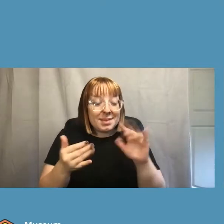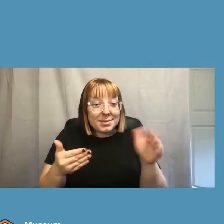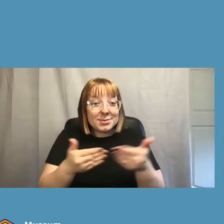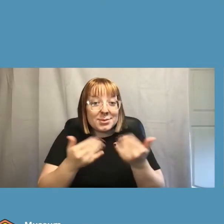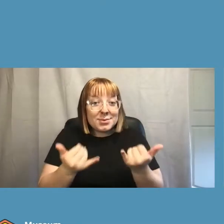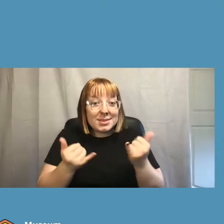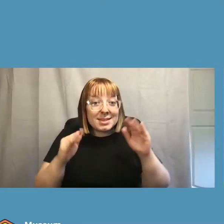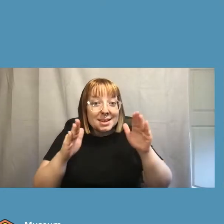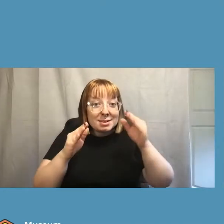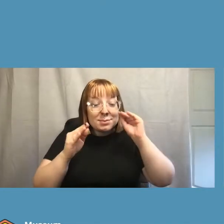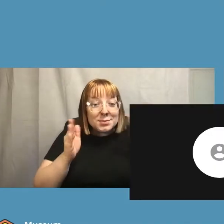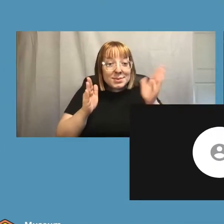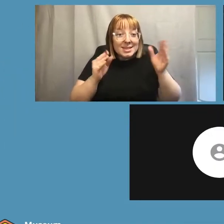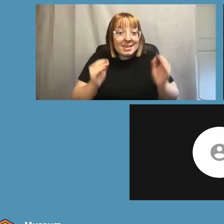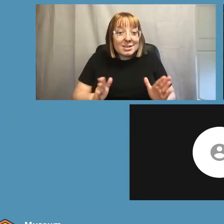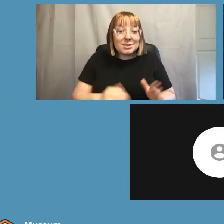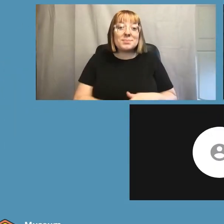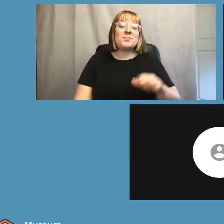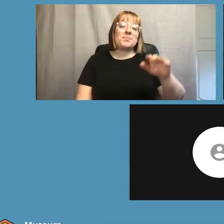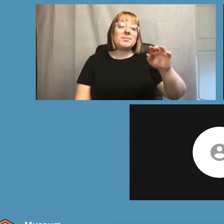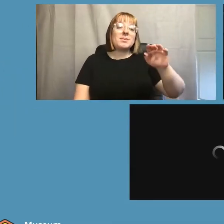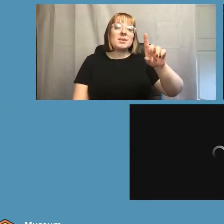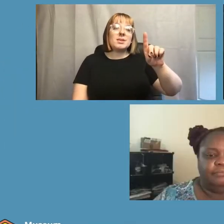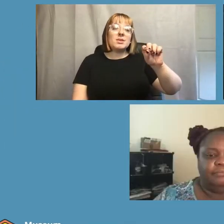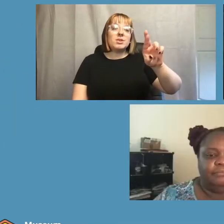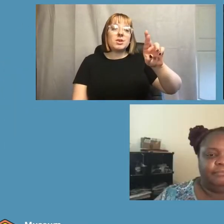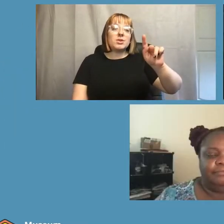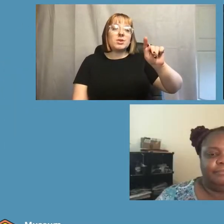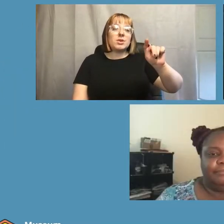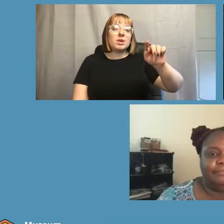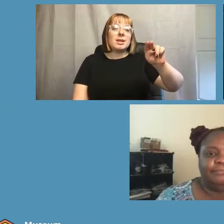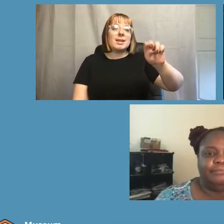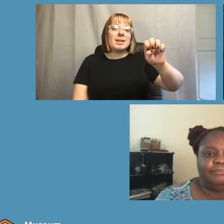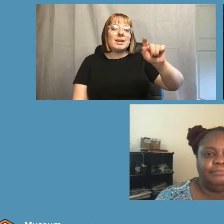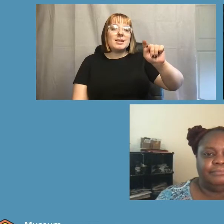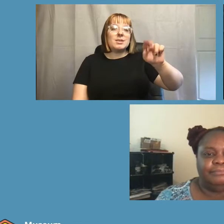doctor natress gaskins is a digital artist academic cultural critic and